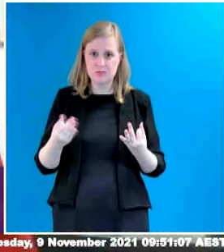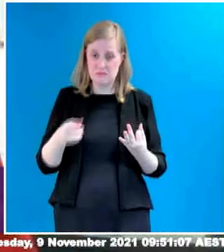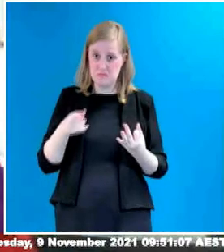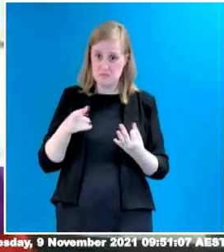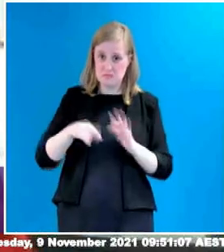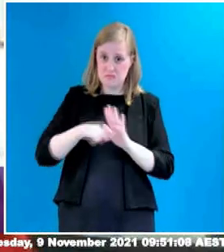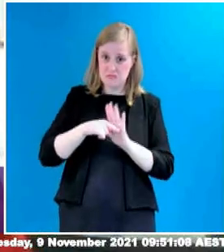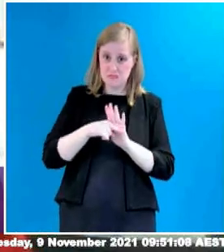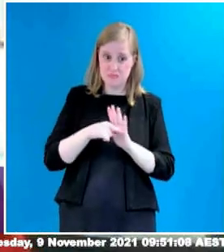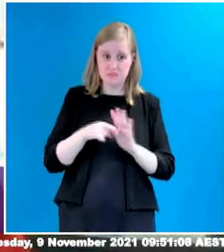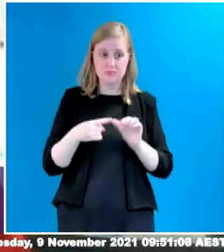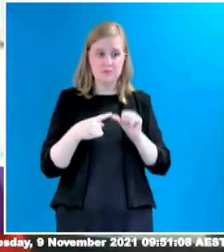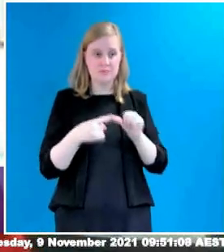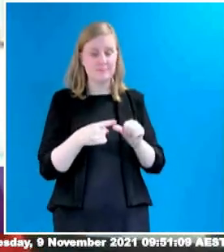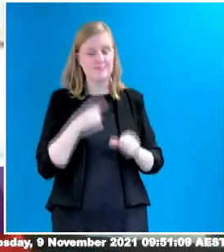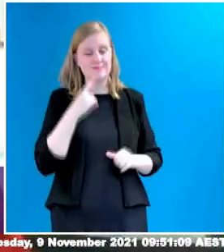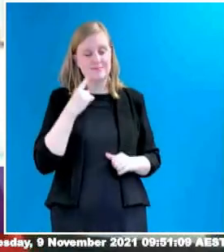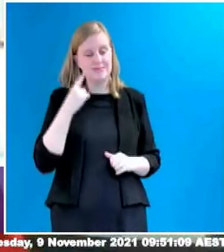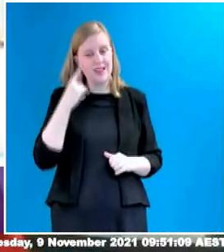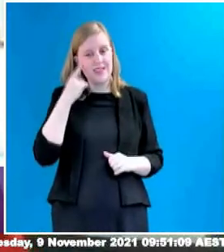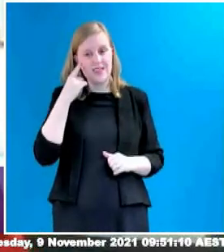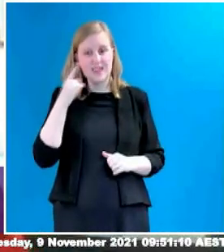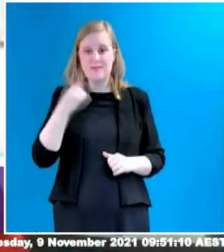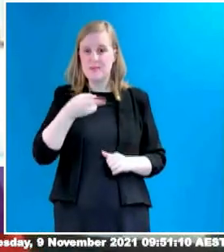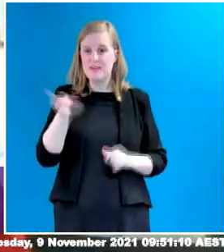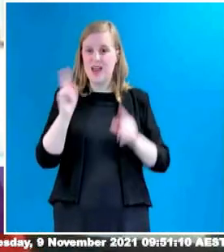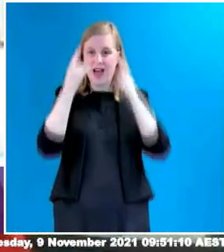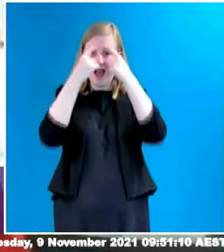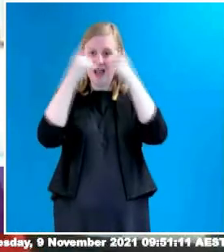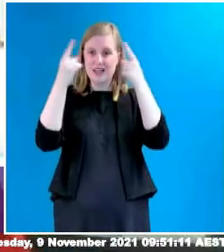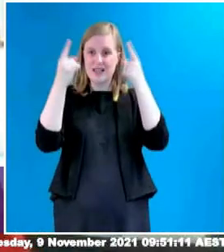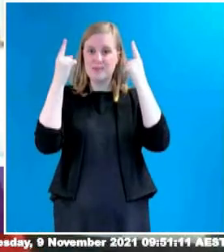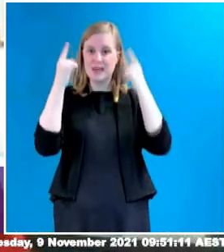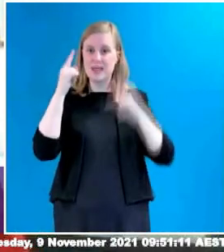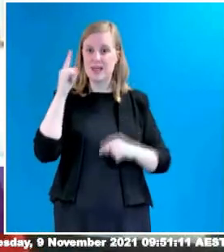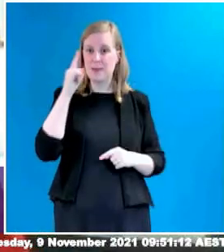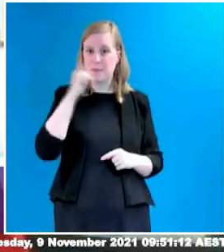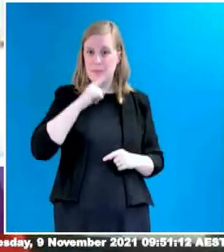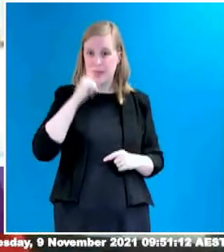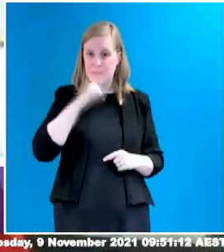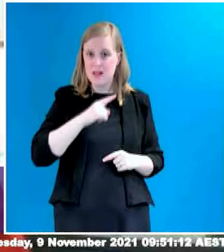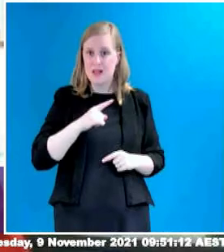perhaps even academics, bringing actions in the Supreme Court.